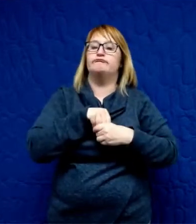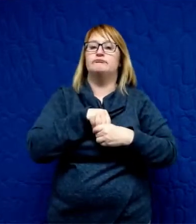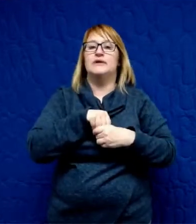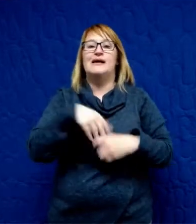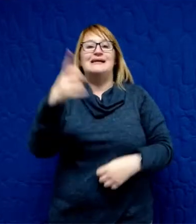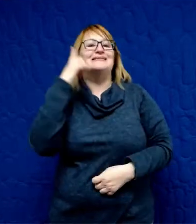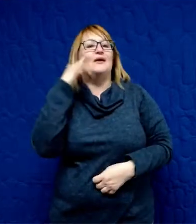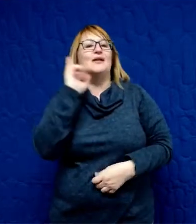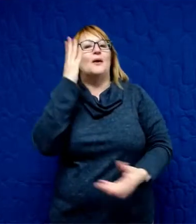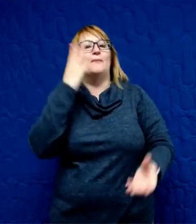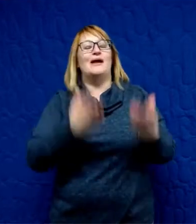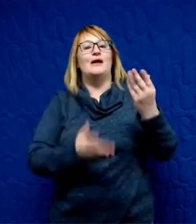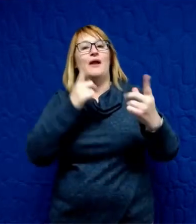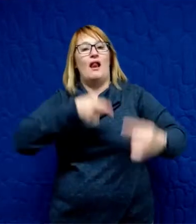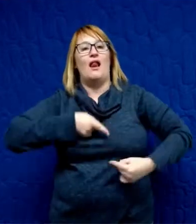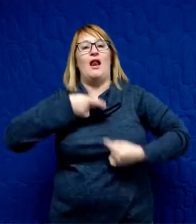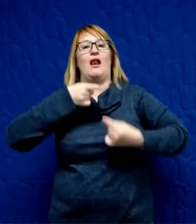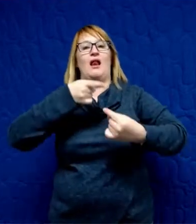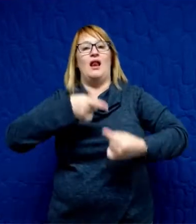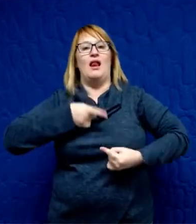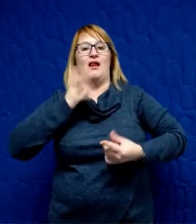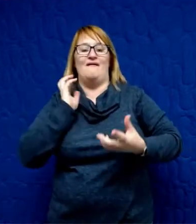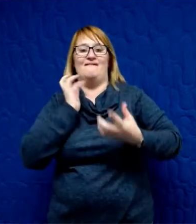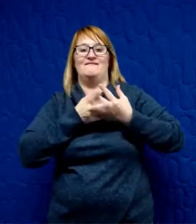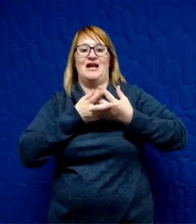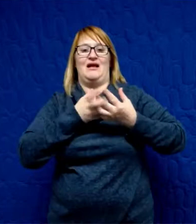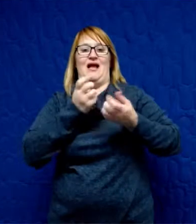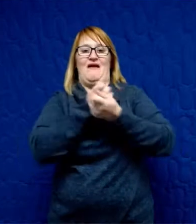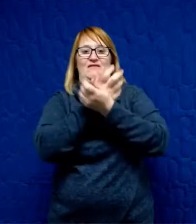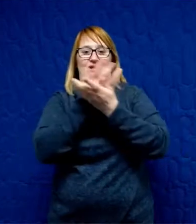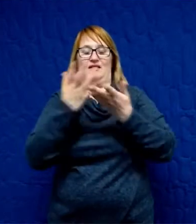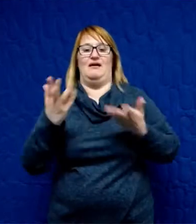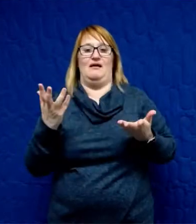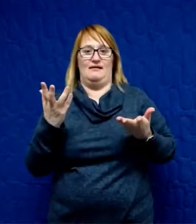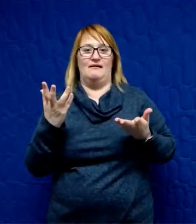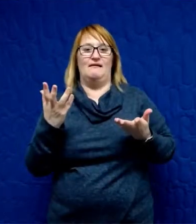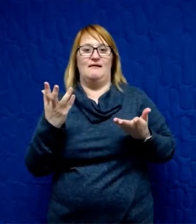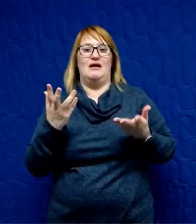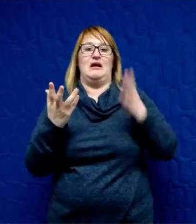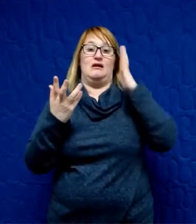you may be having trouble fitting in all that you want to fit in, so it may just